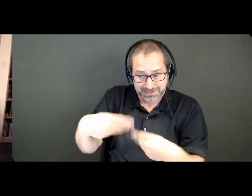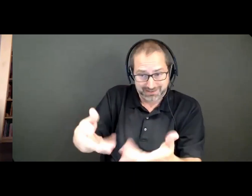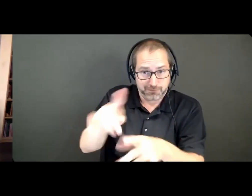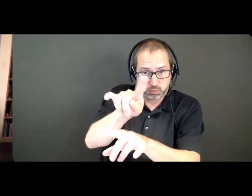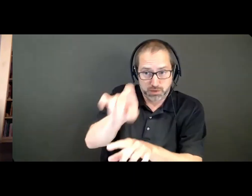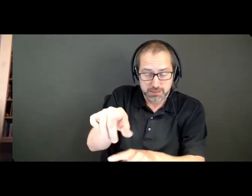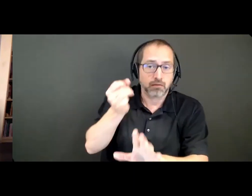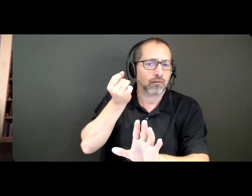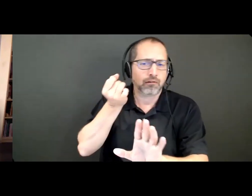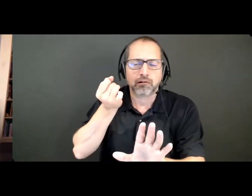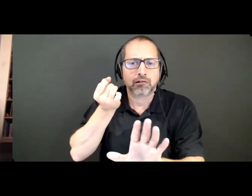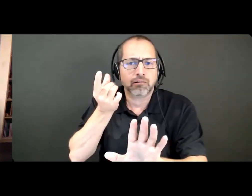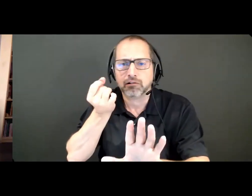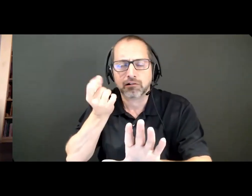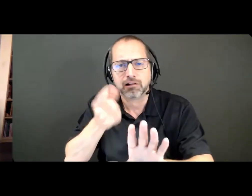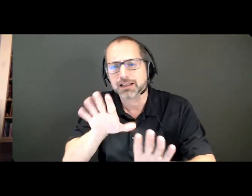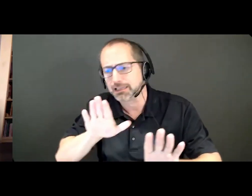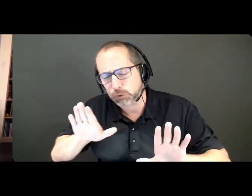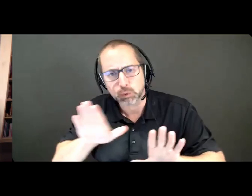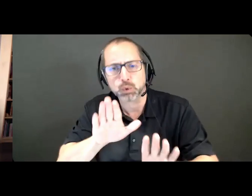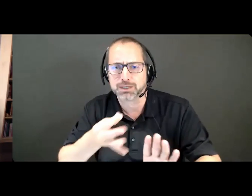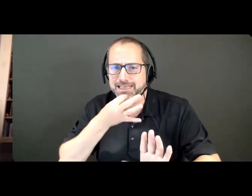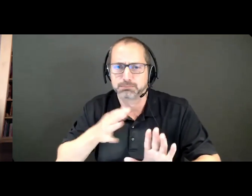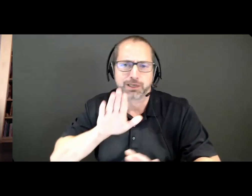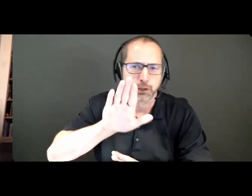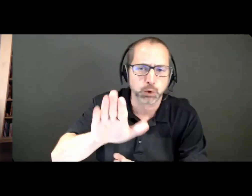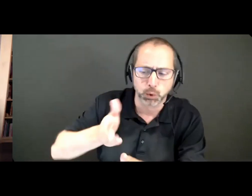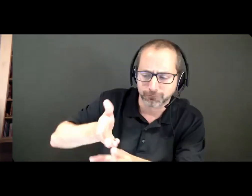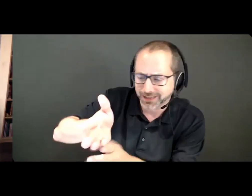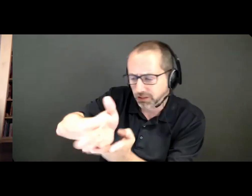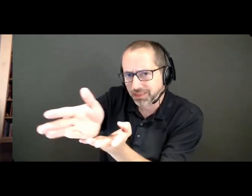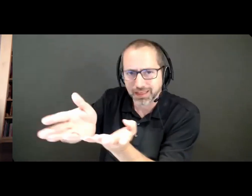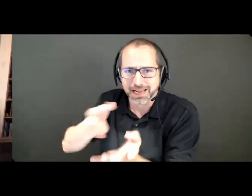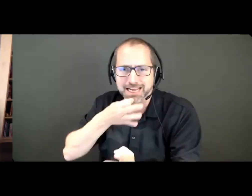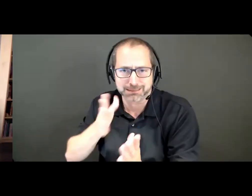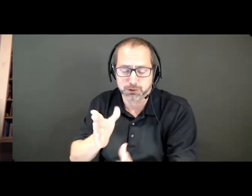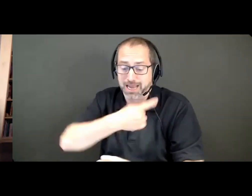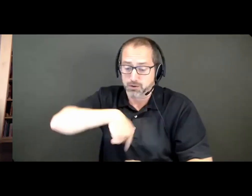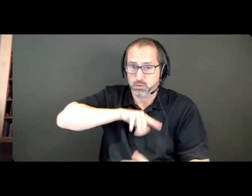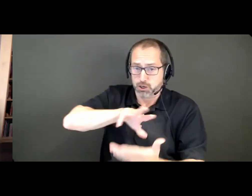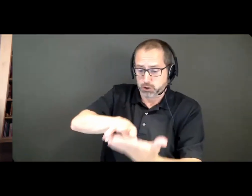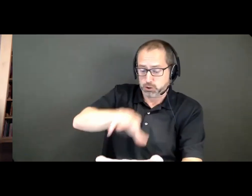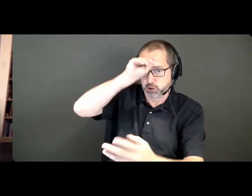you are experts in your field and we have a lot to learn from you. Those of us in the audience